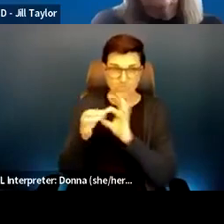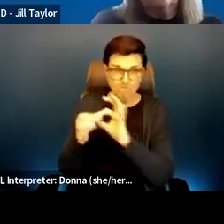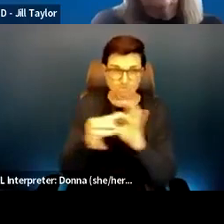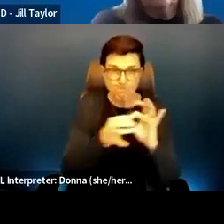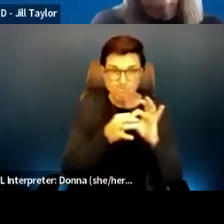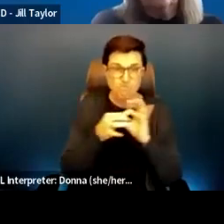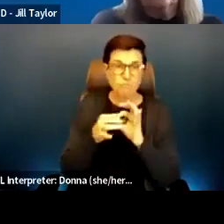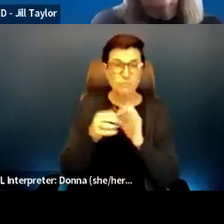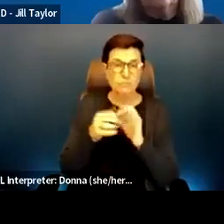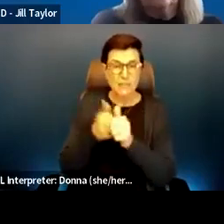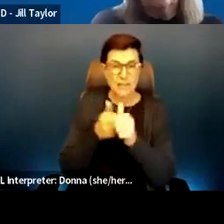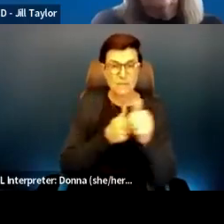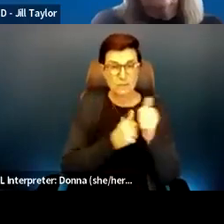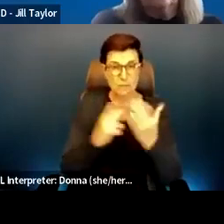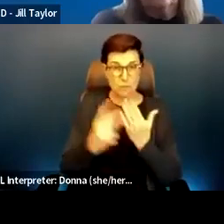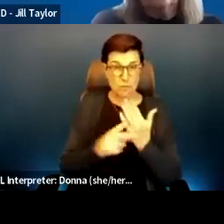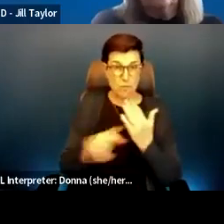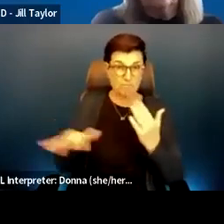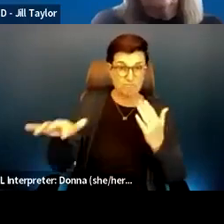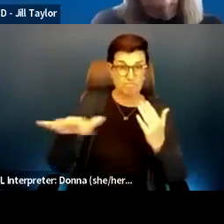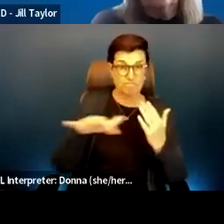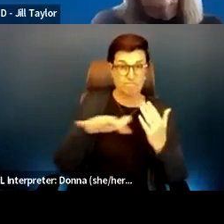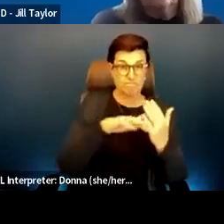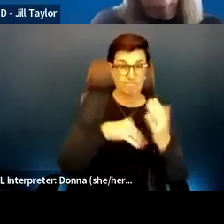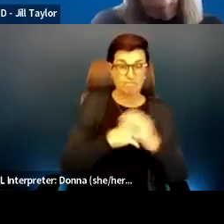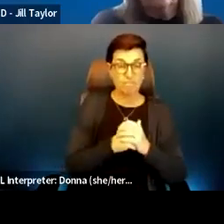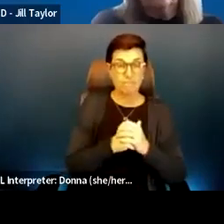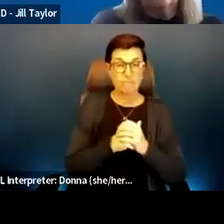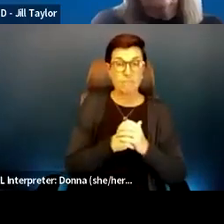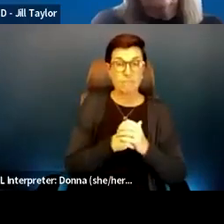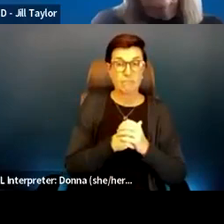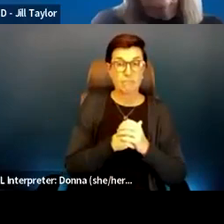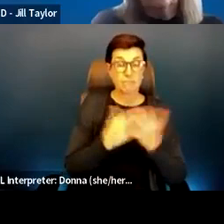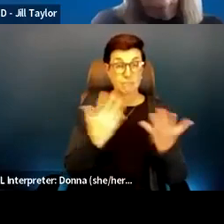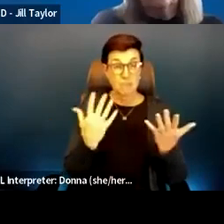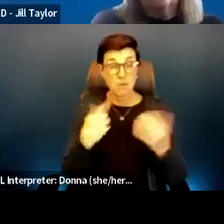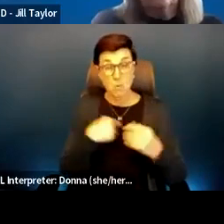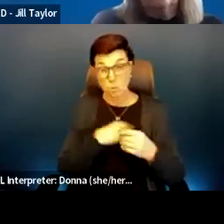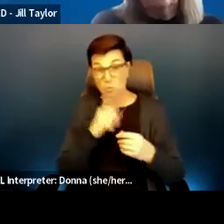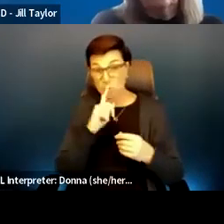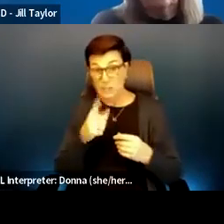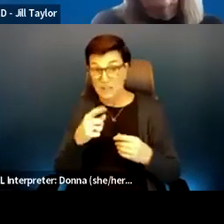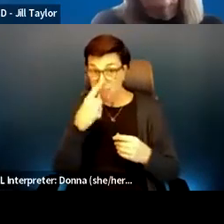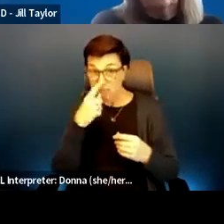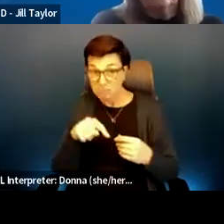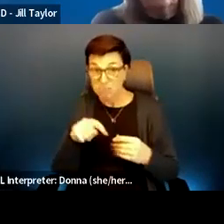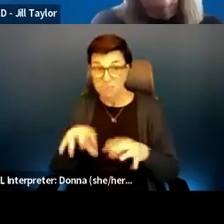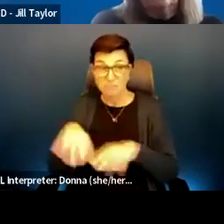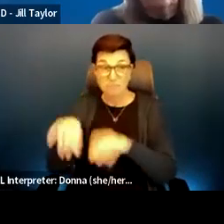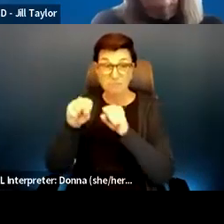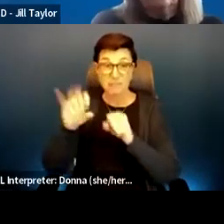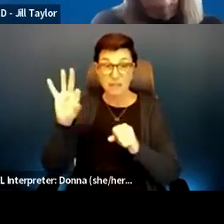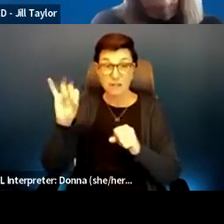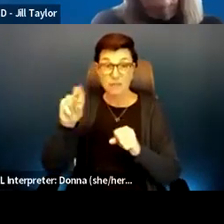If nothing more, we would really like to convene a forum where we have opportunities to look across all of our grants